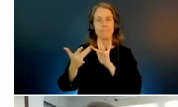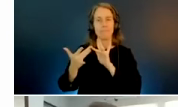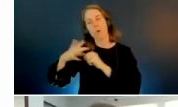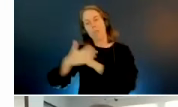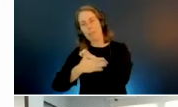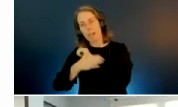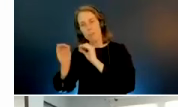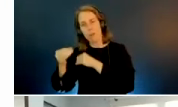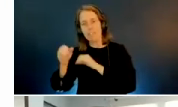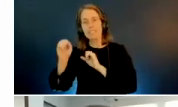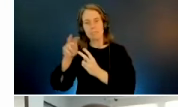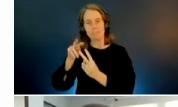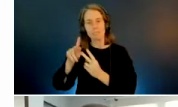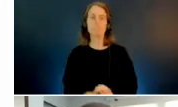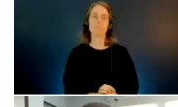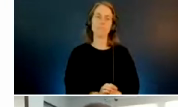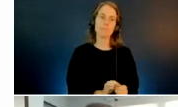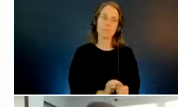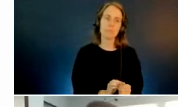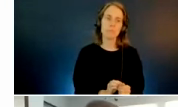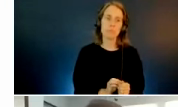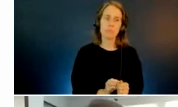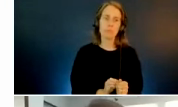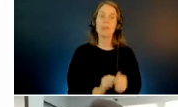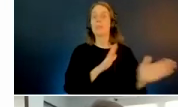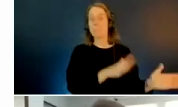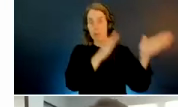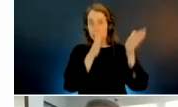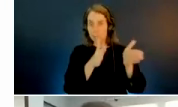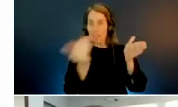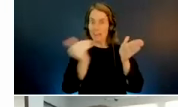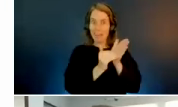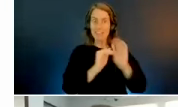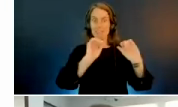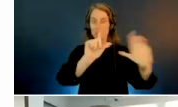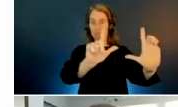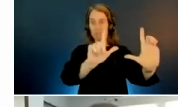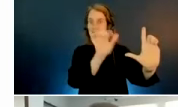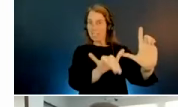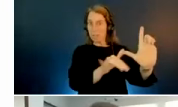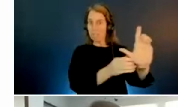so we're going to come back to this sc votes um screen i'll i'll take this uh opportunity